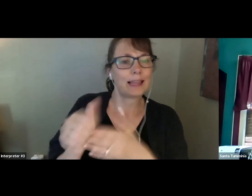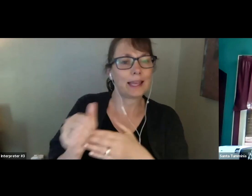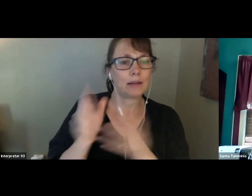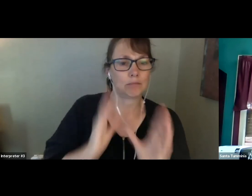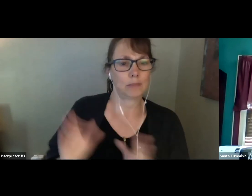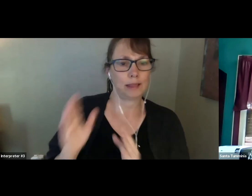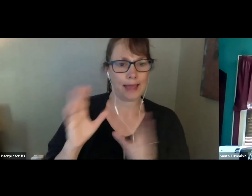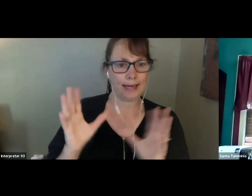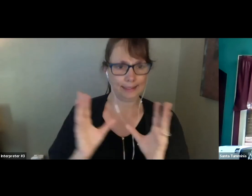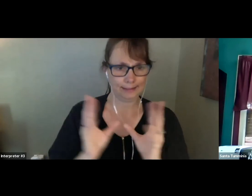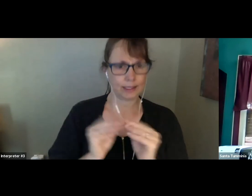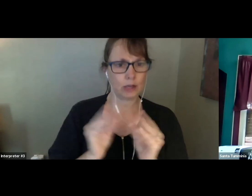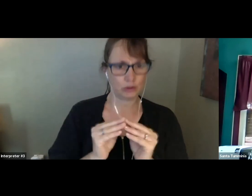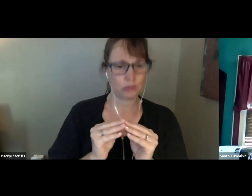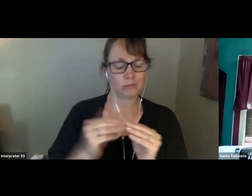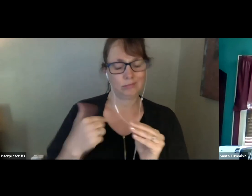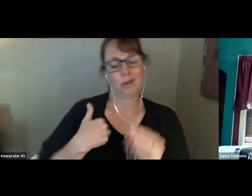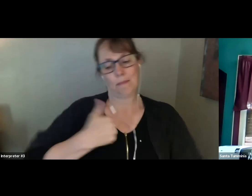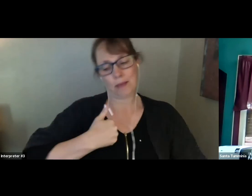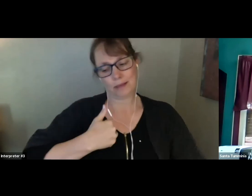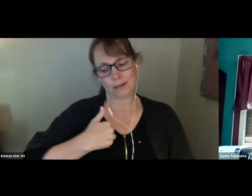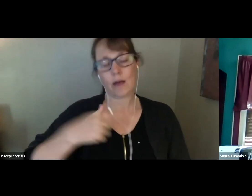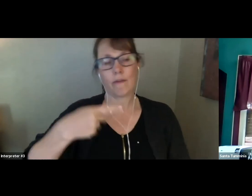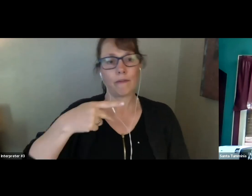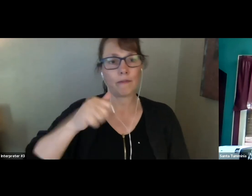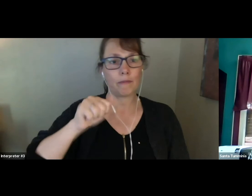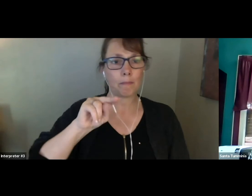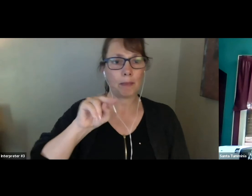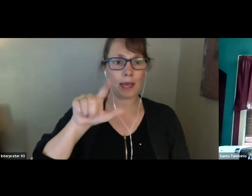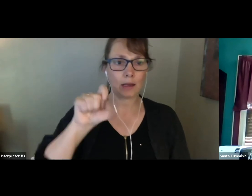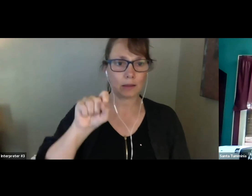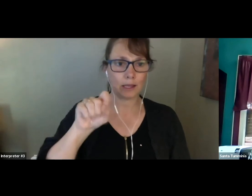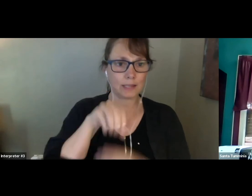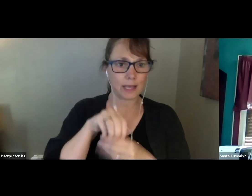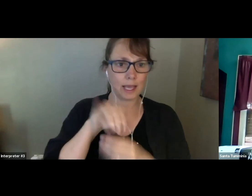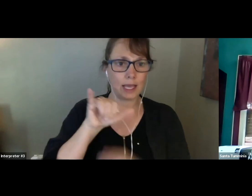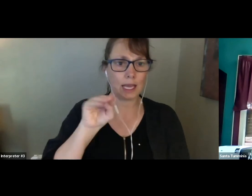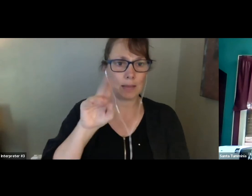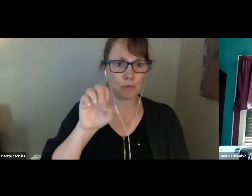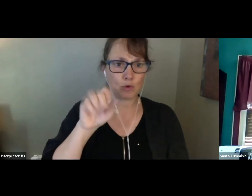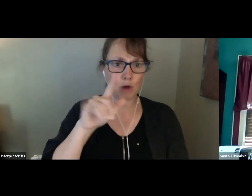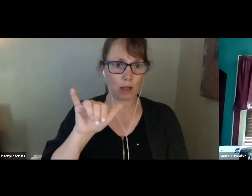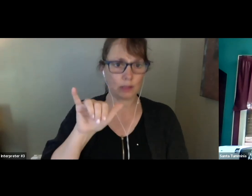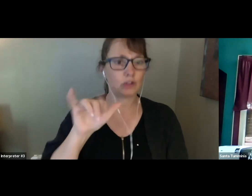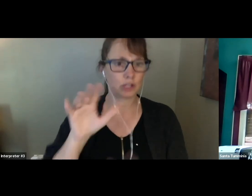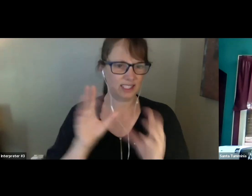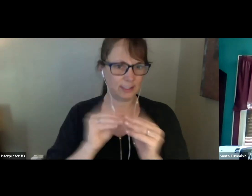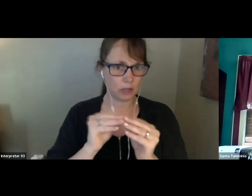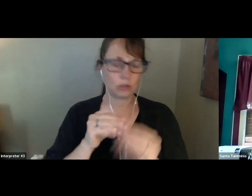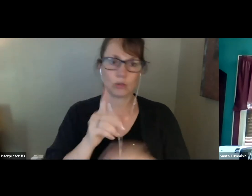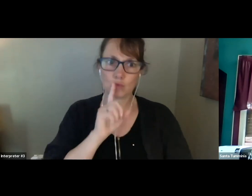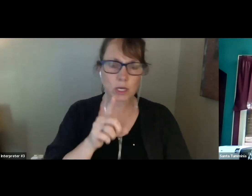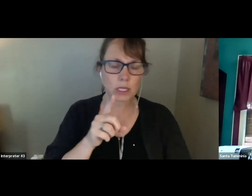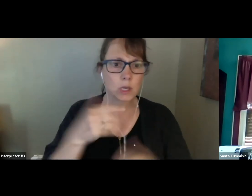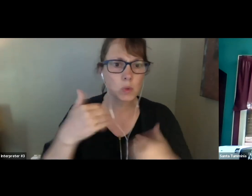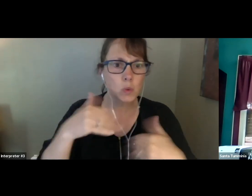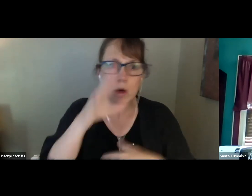Having been a panelist on the immunology session, they’ve been really provocative, they get